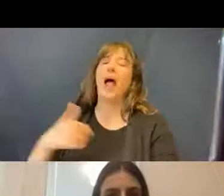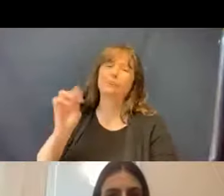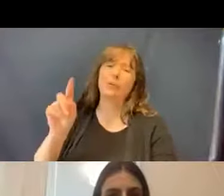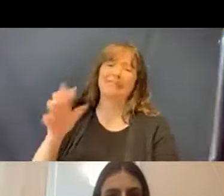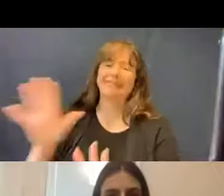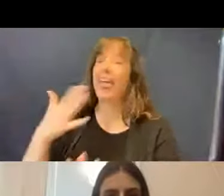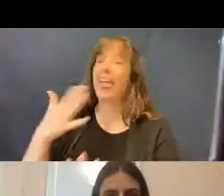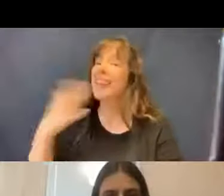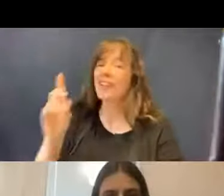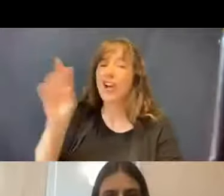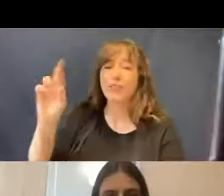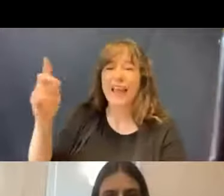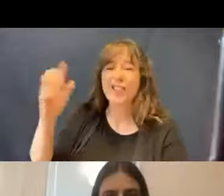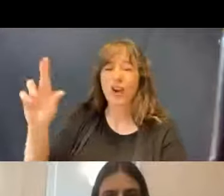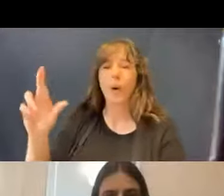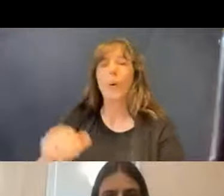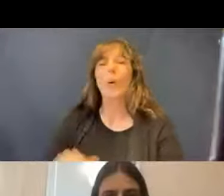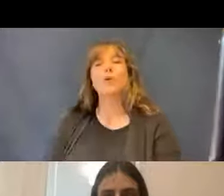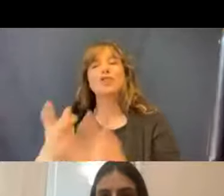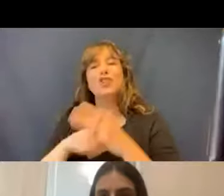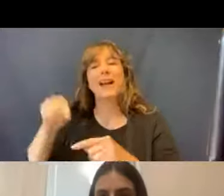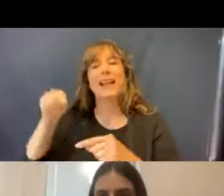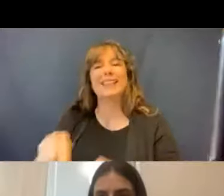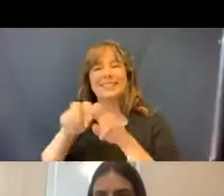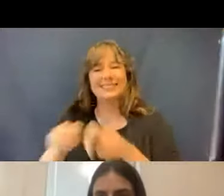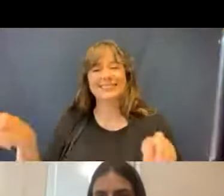so much, Dr. Rastetter, for setting us off for that and sharing your experiences and